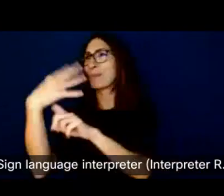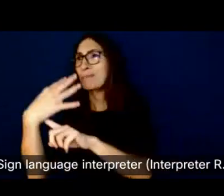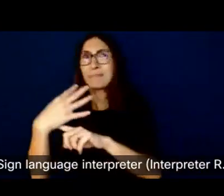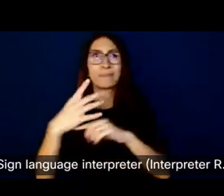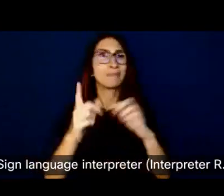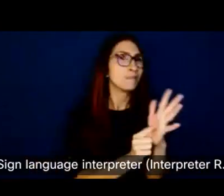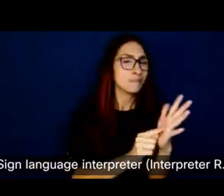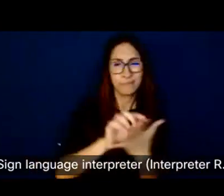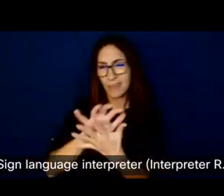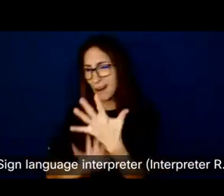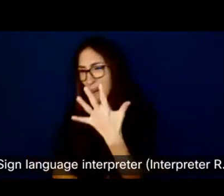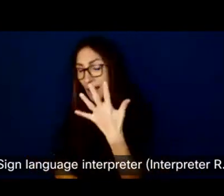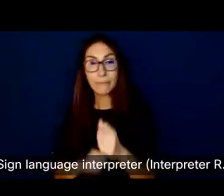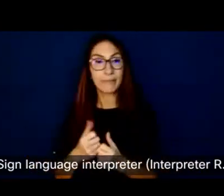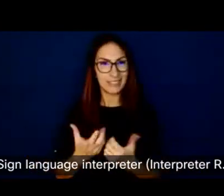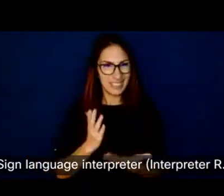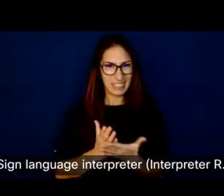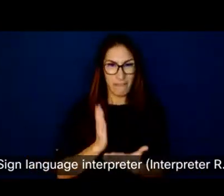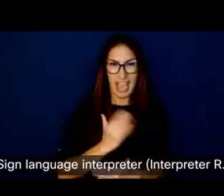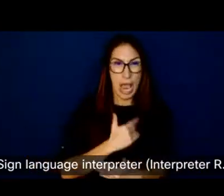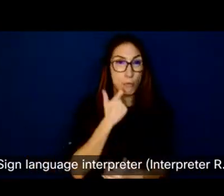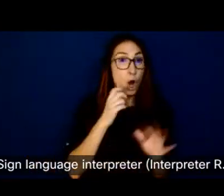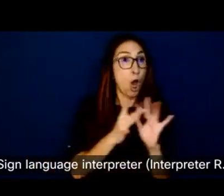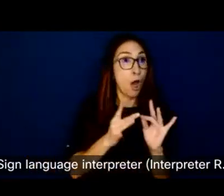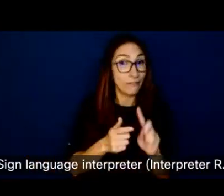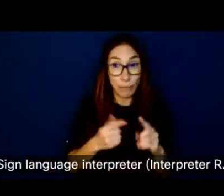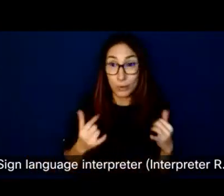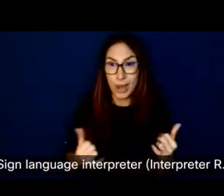your speaking points. If you have a newsletter with your